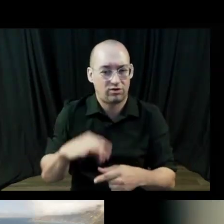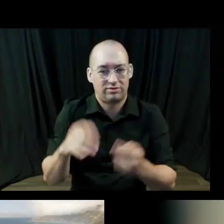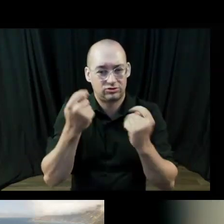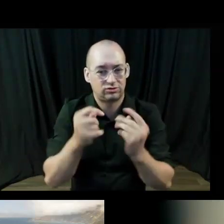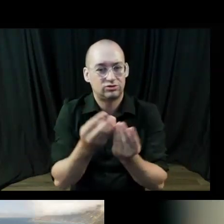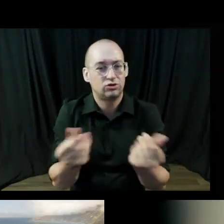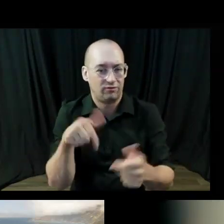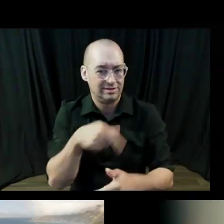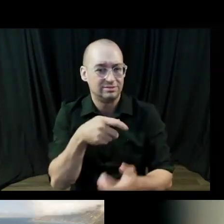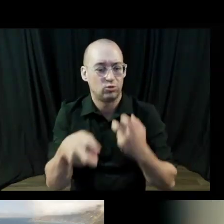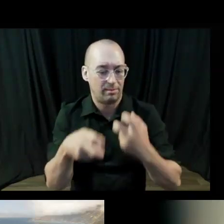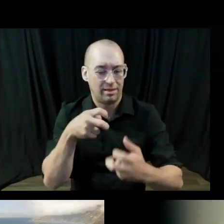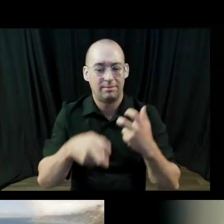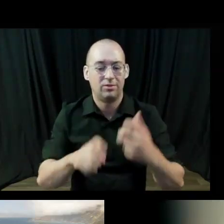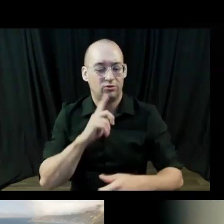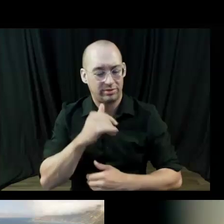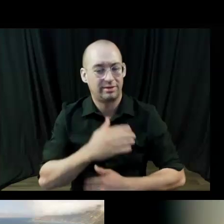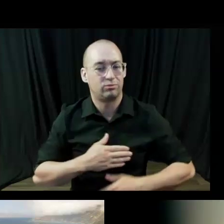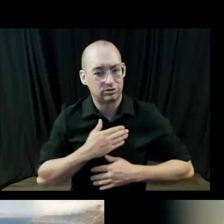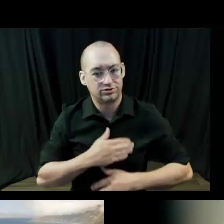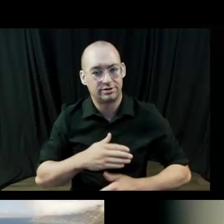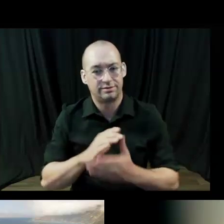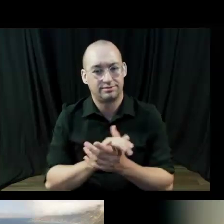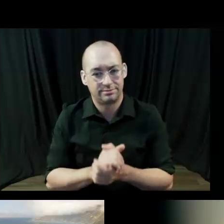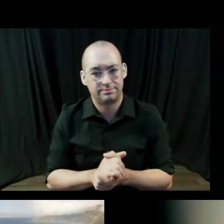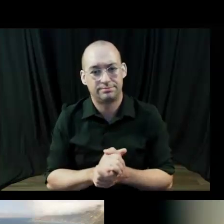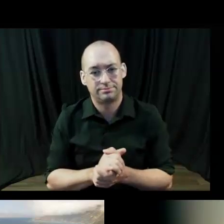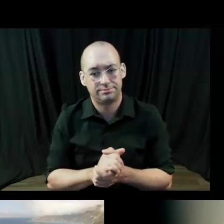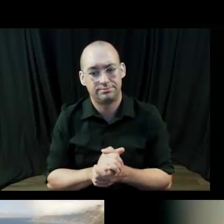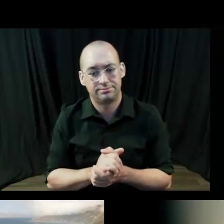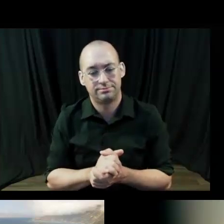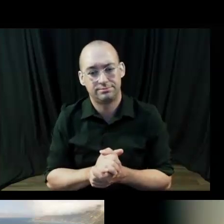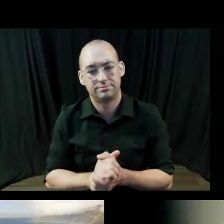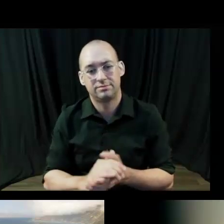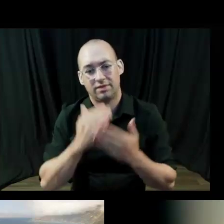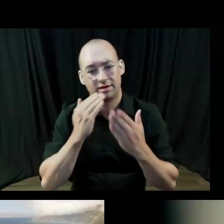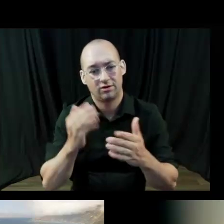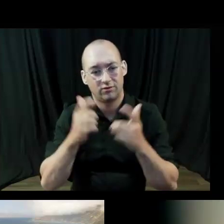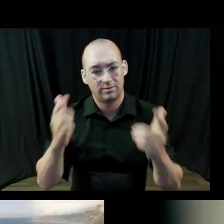that would be greatly appreciated. Thank you so much, Mimi Teresa.